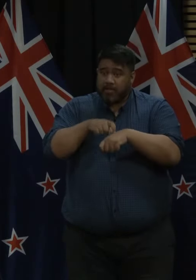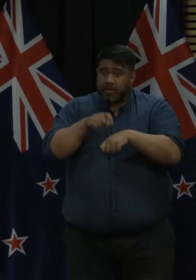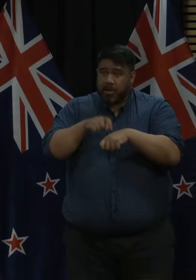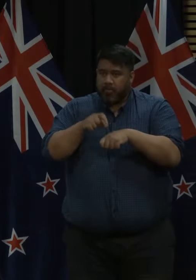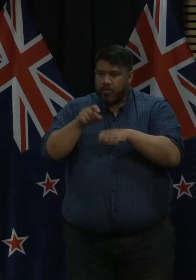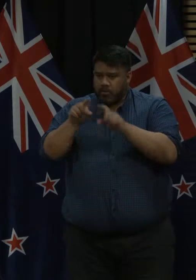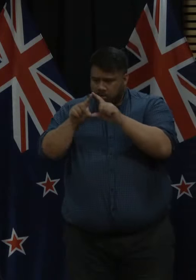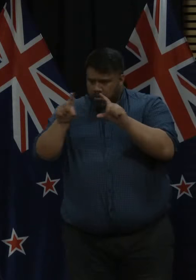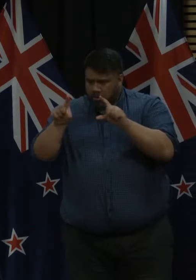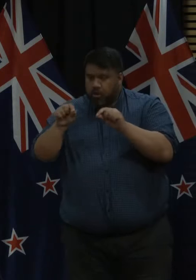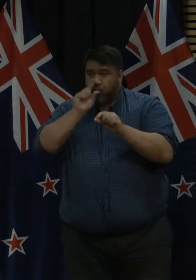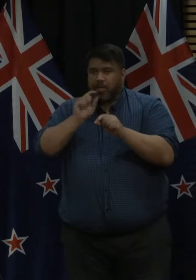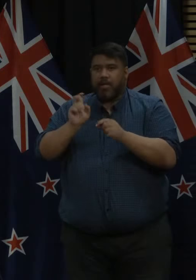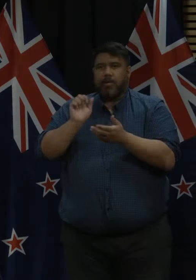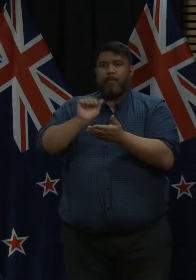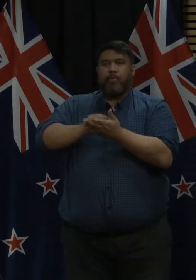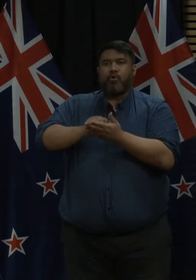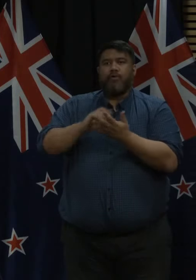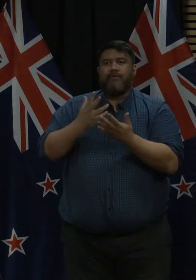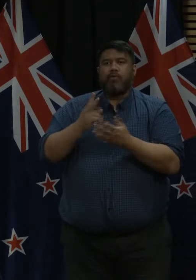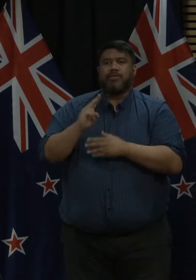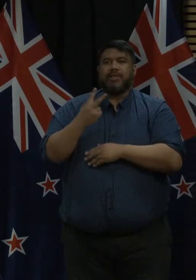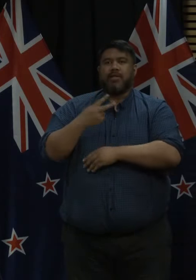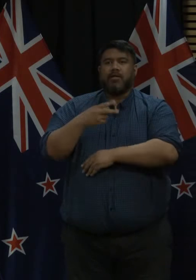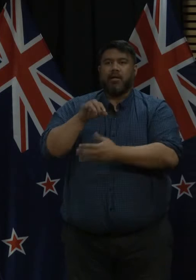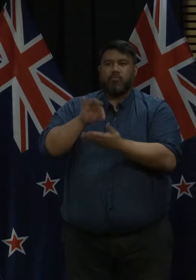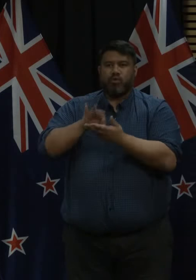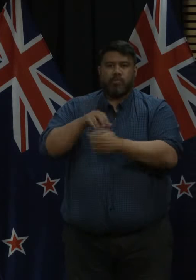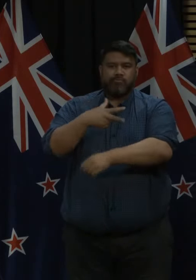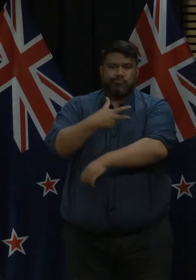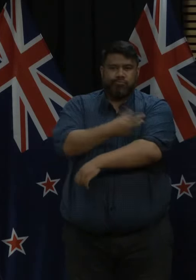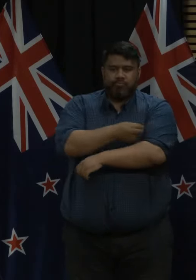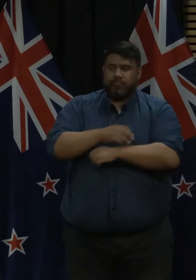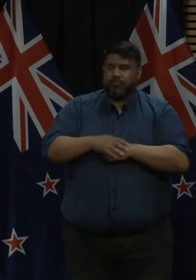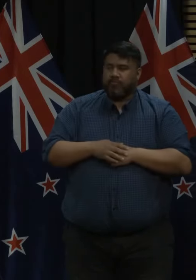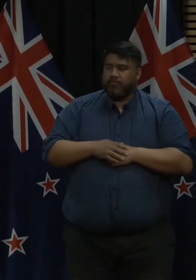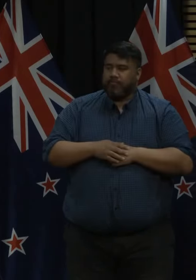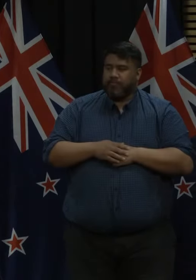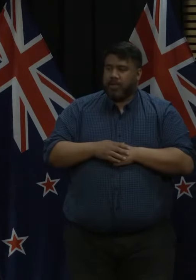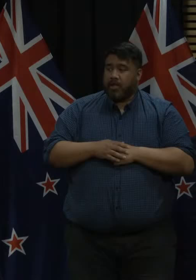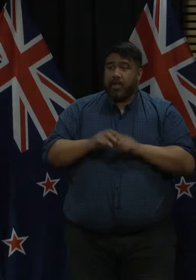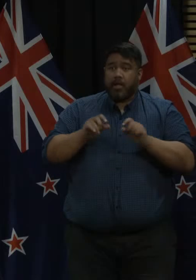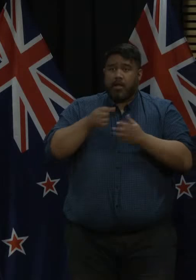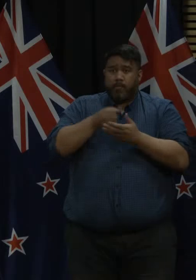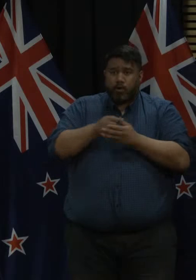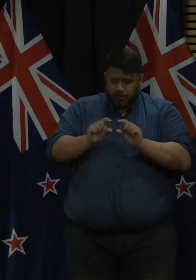Zealand is the Pfizer vaccine.